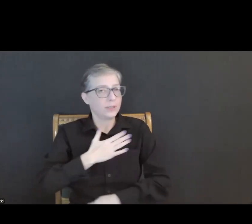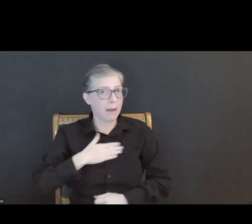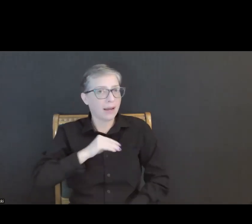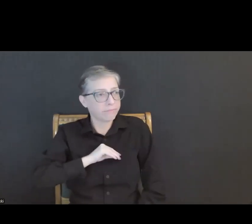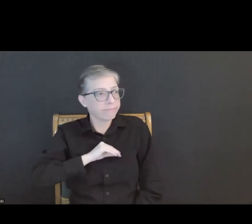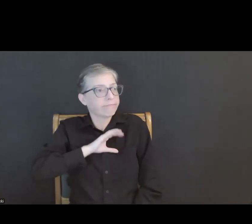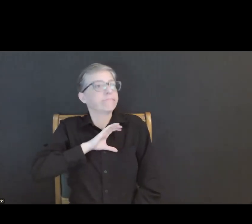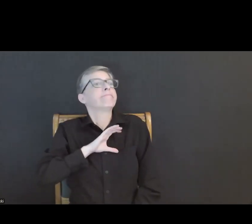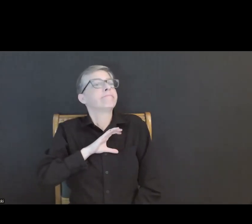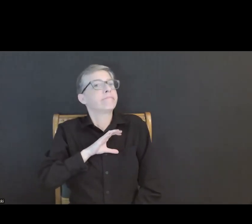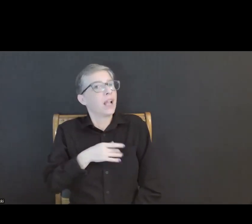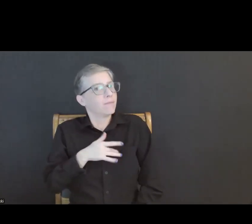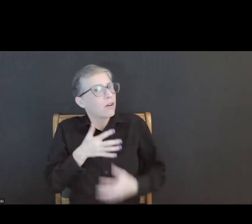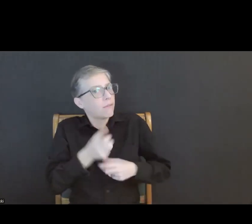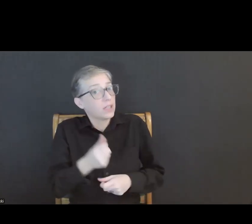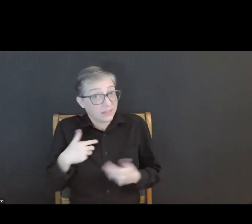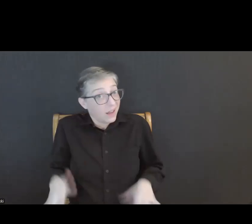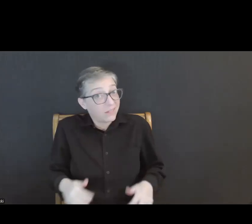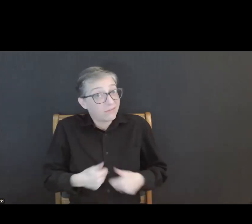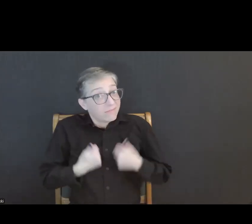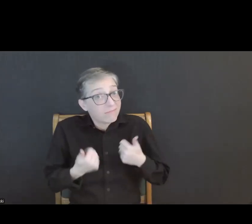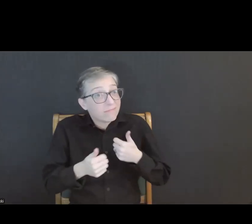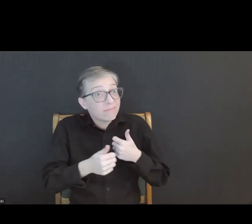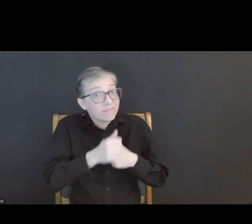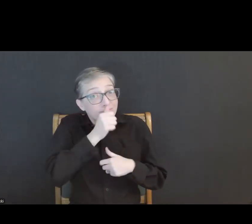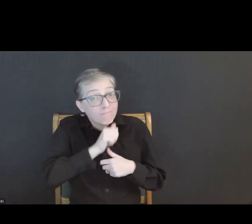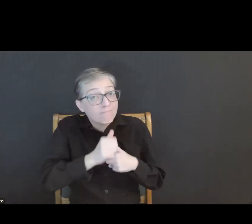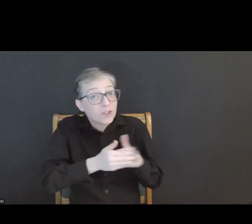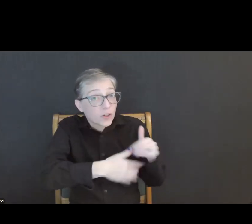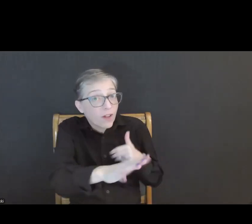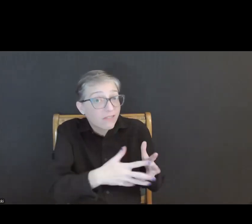you know I've survived a lot you know um so when I'm working with young people and they tell me